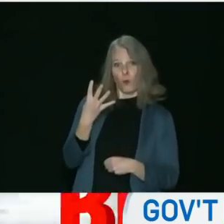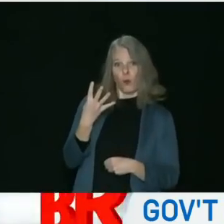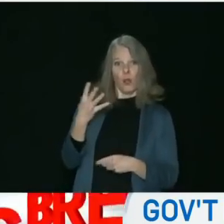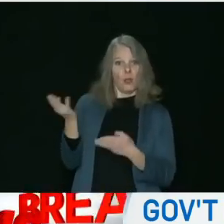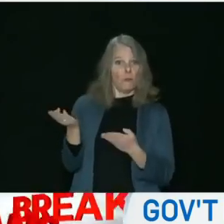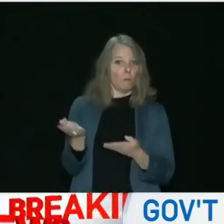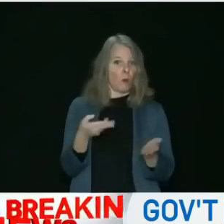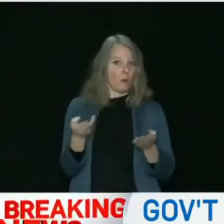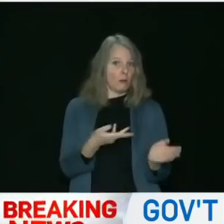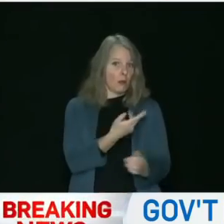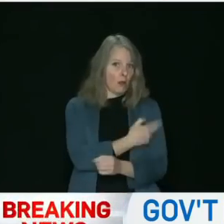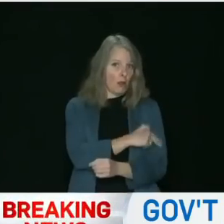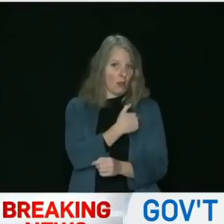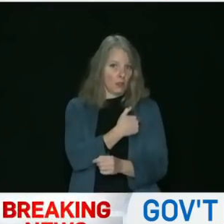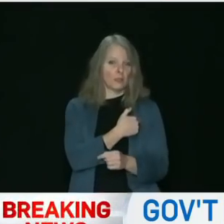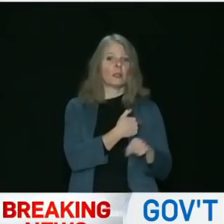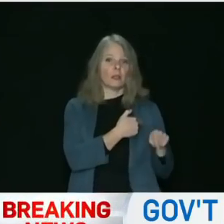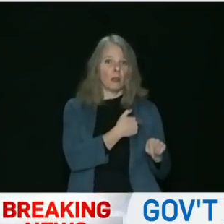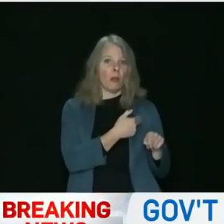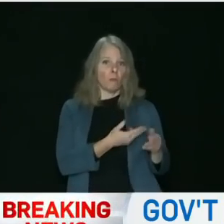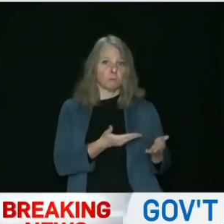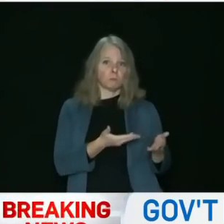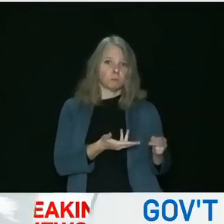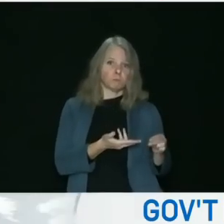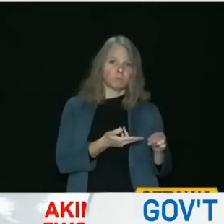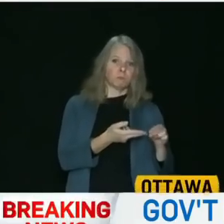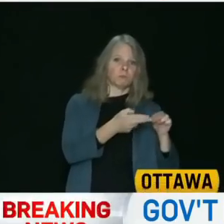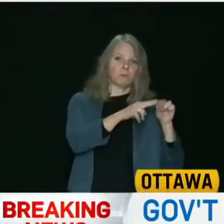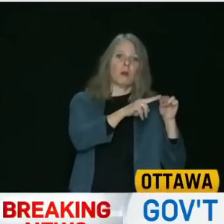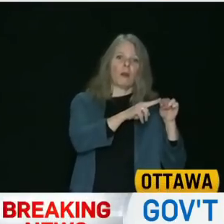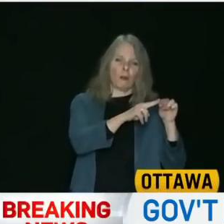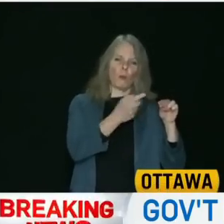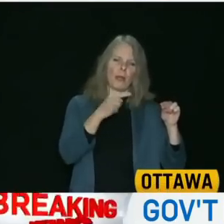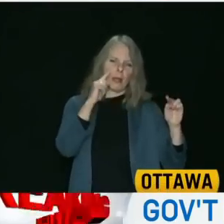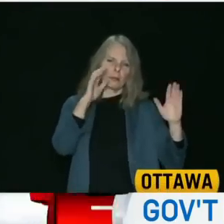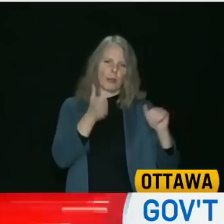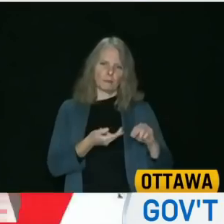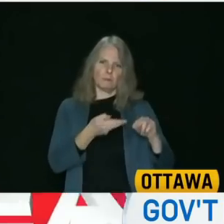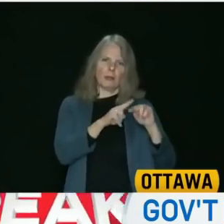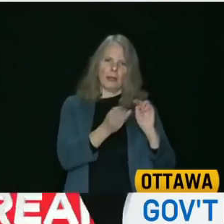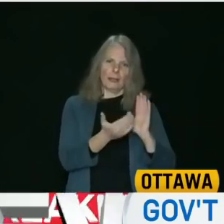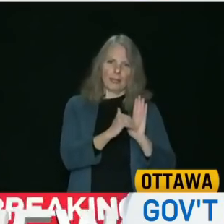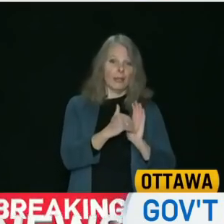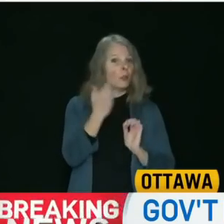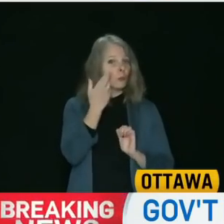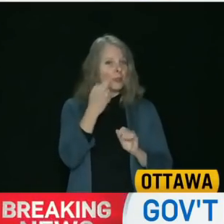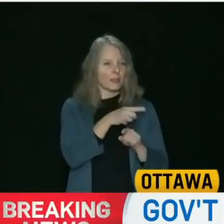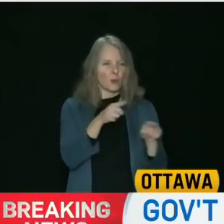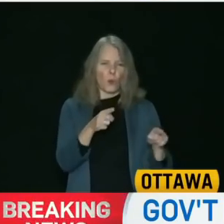MID-DECEMBER. [Voice of Interpreter]: SLIDE 4.